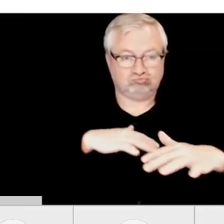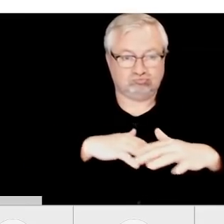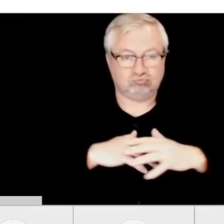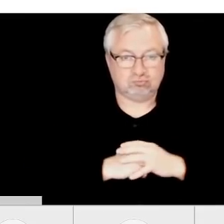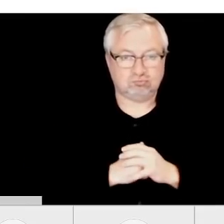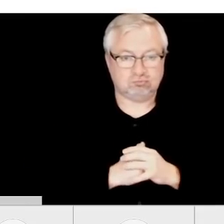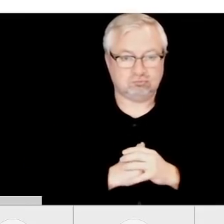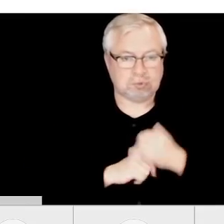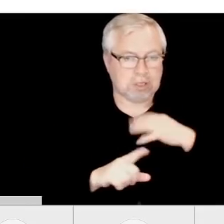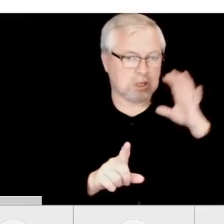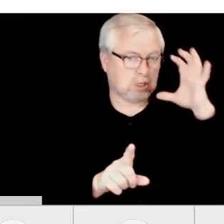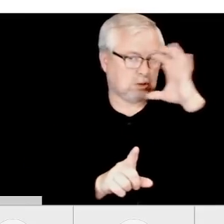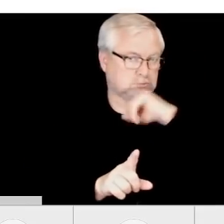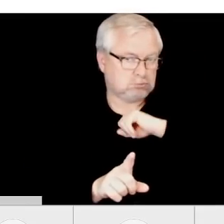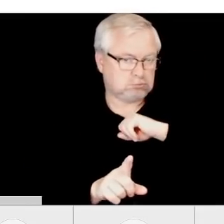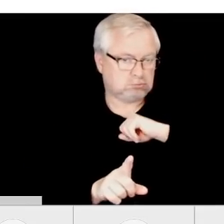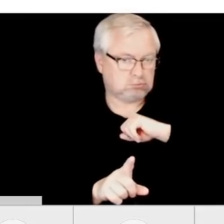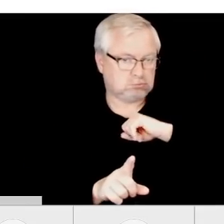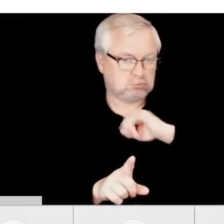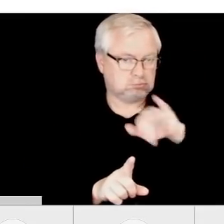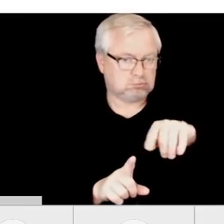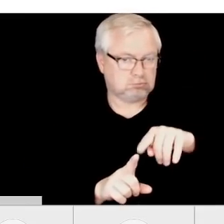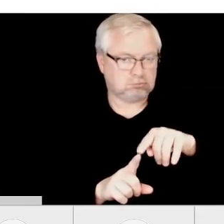in March, of 235 beds.